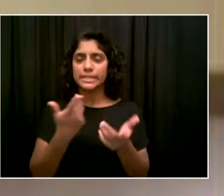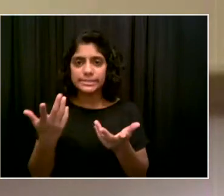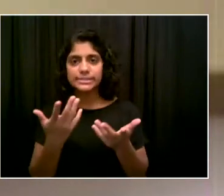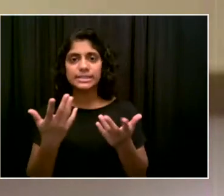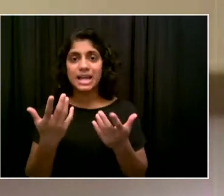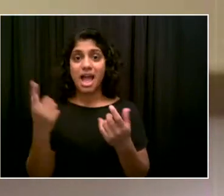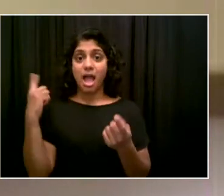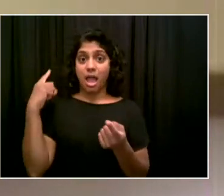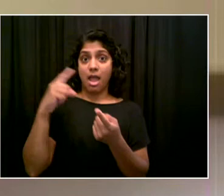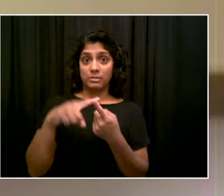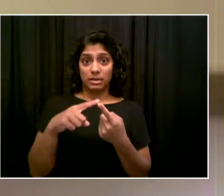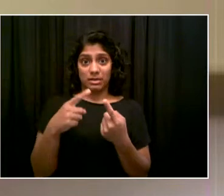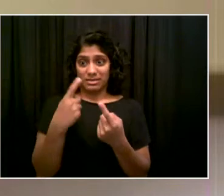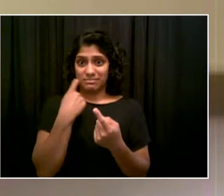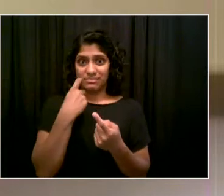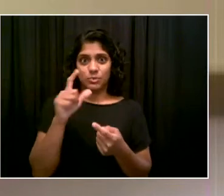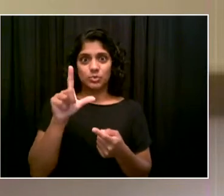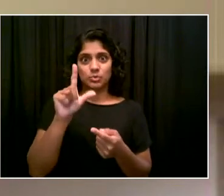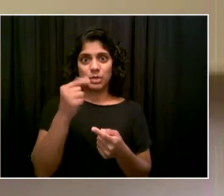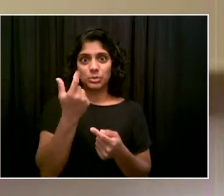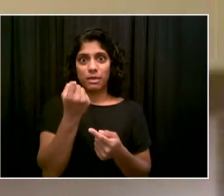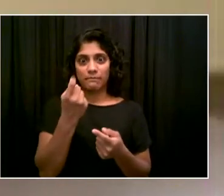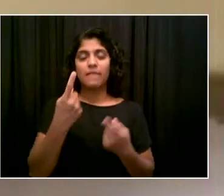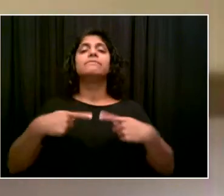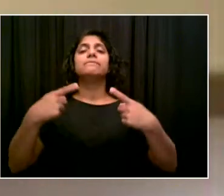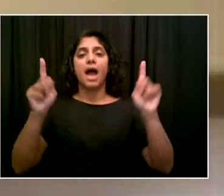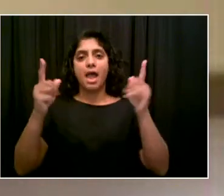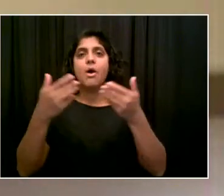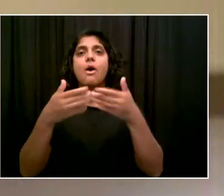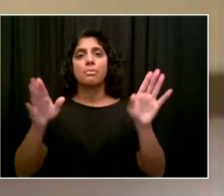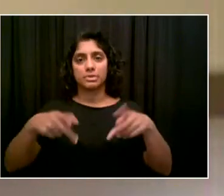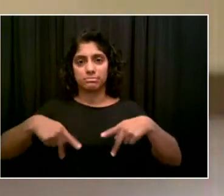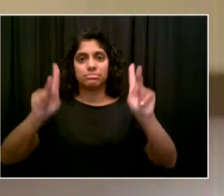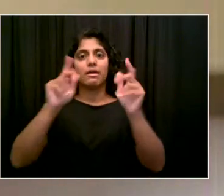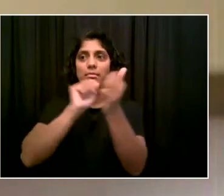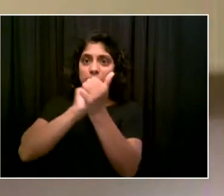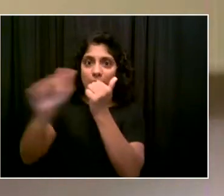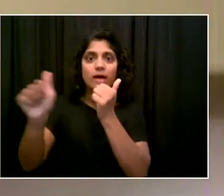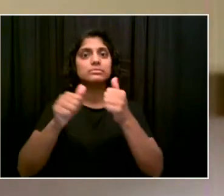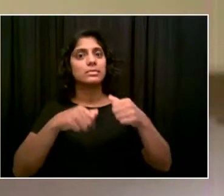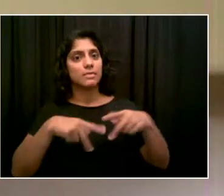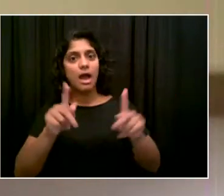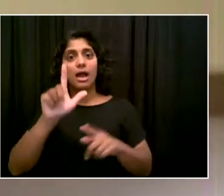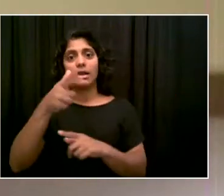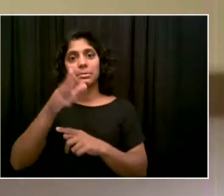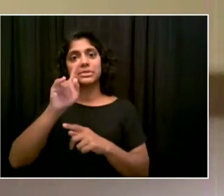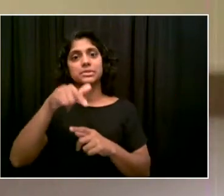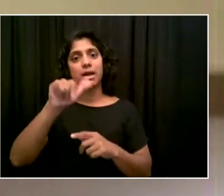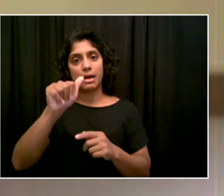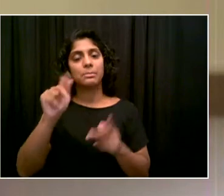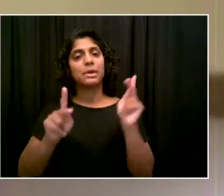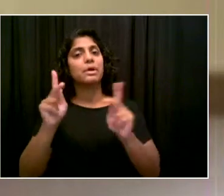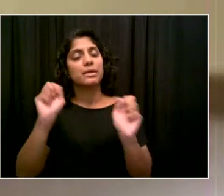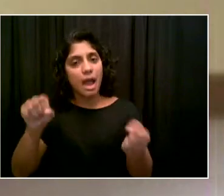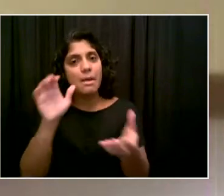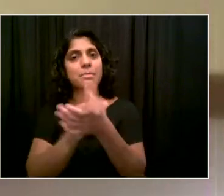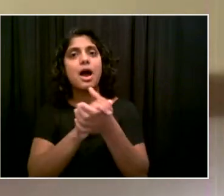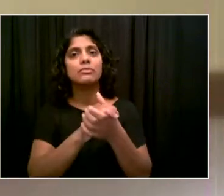THEY CAN NOW